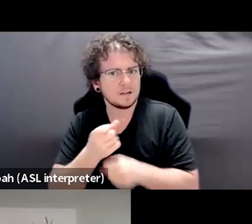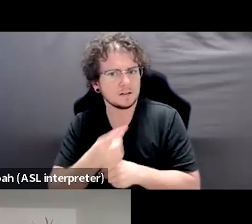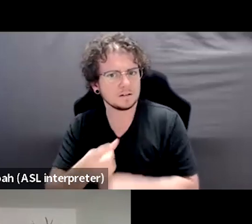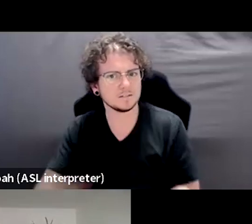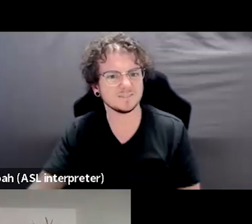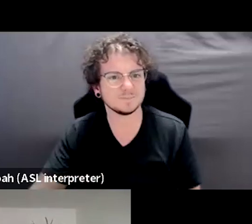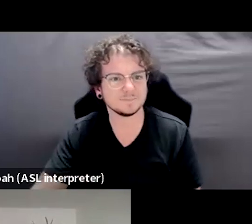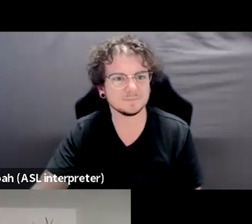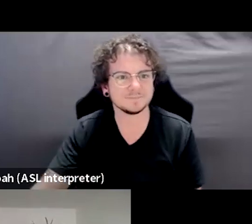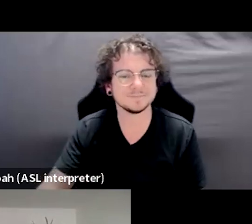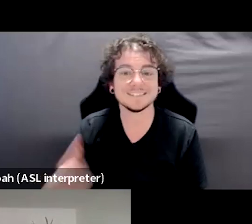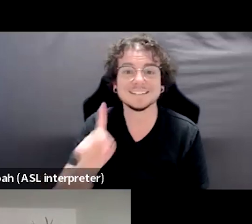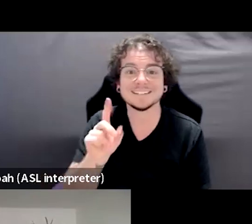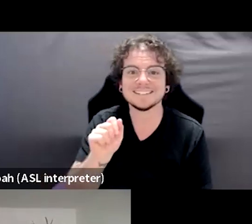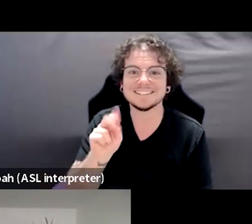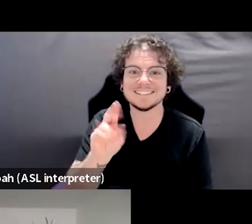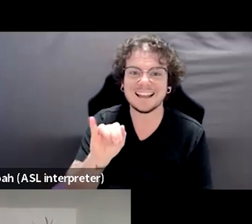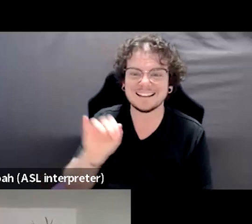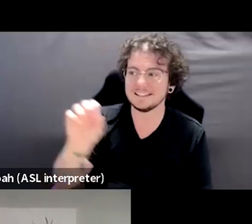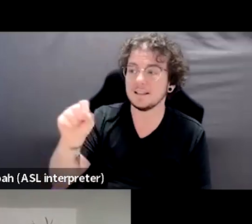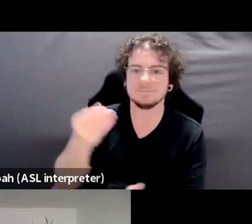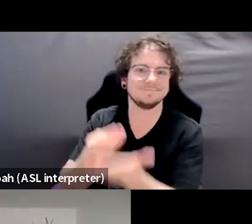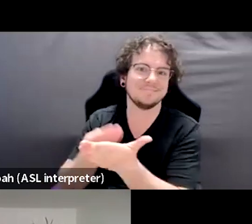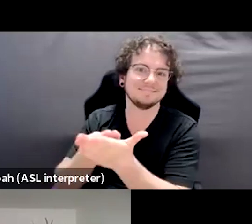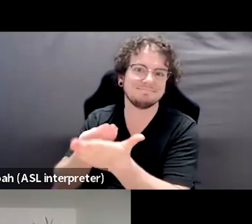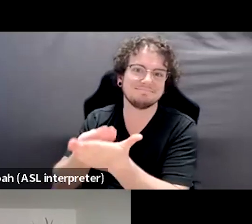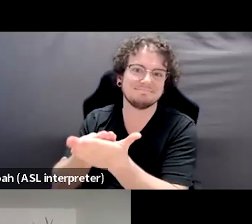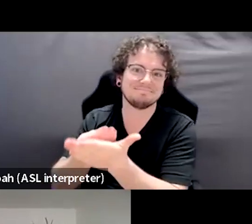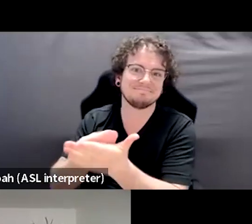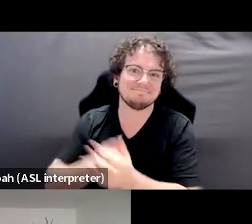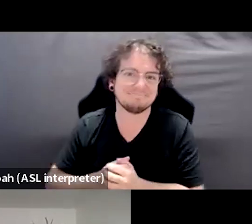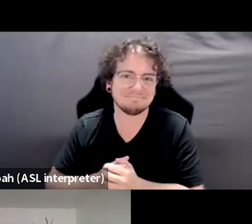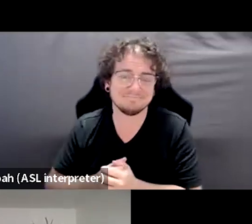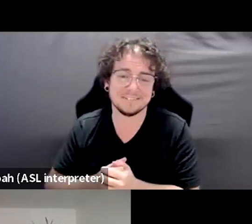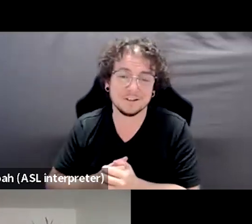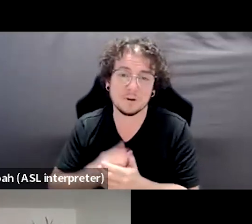Don: Yeah, thank you, Dani. Sorry. Dani: Mostly a money issue, ironically.